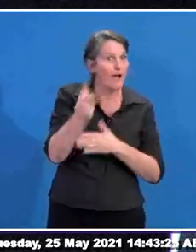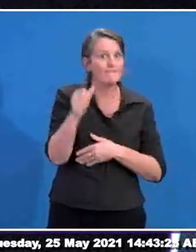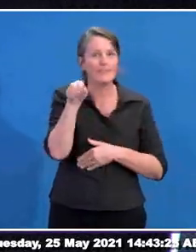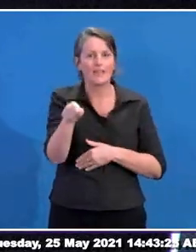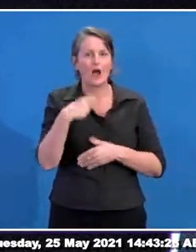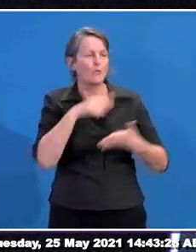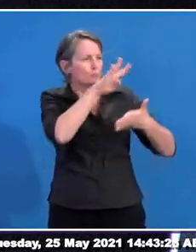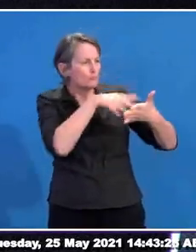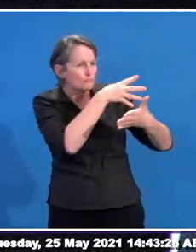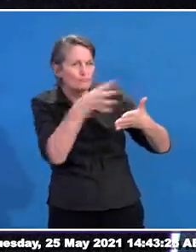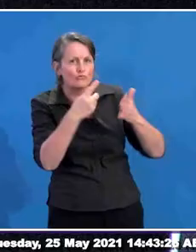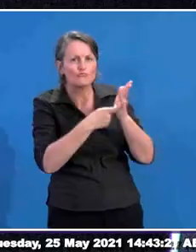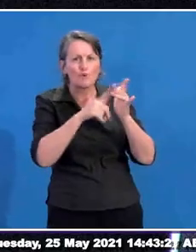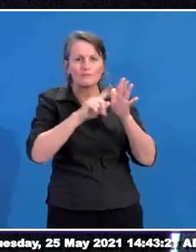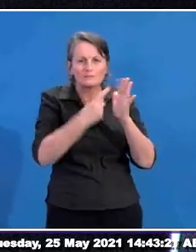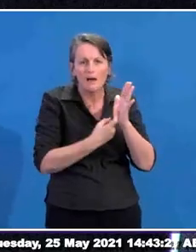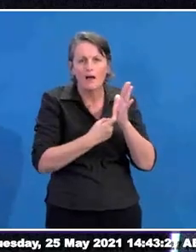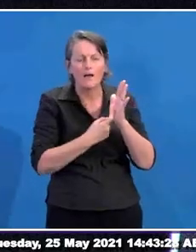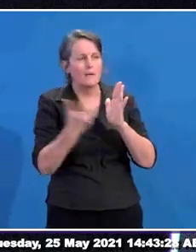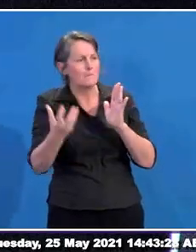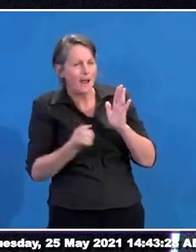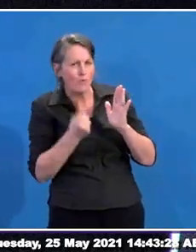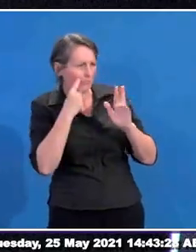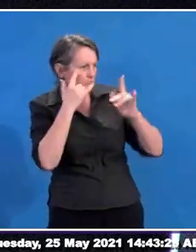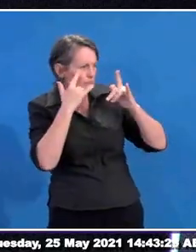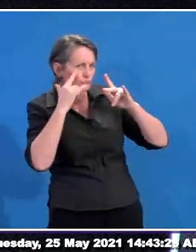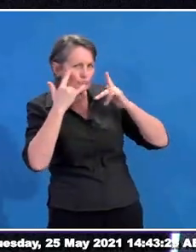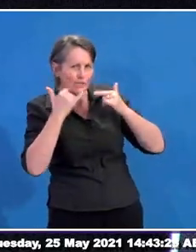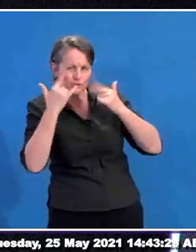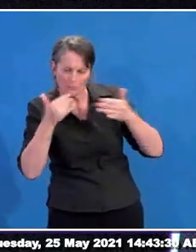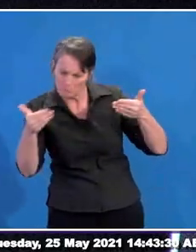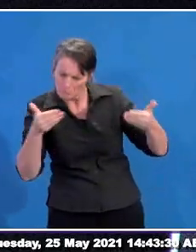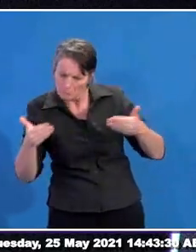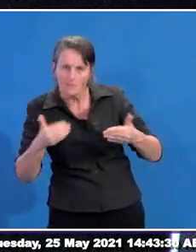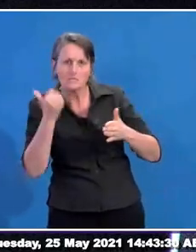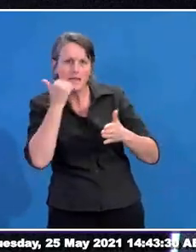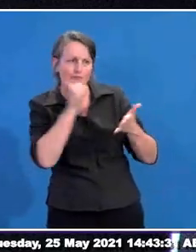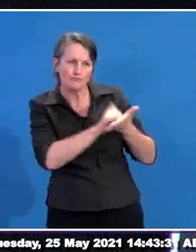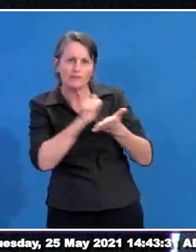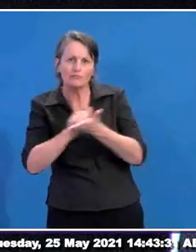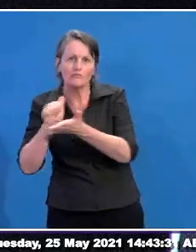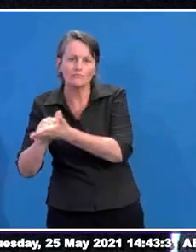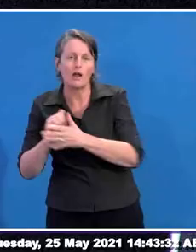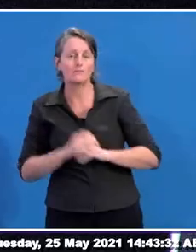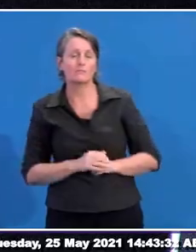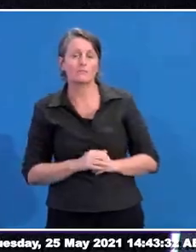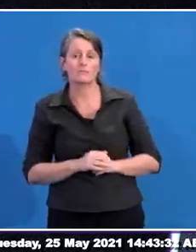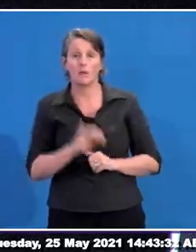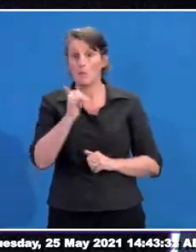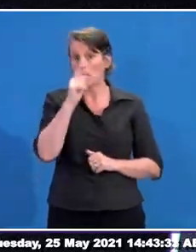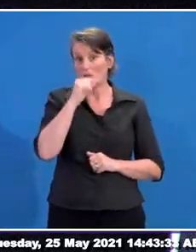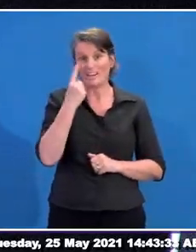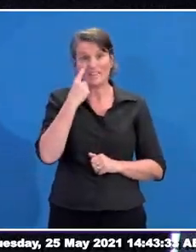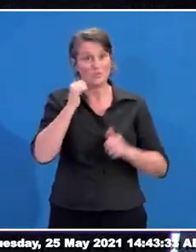I might look at training records or any sort of data on a file.